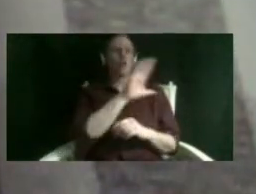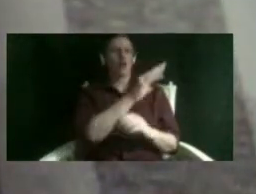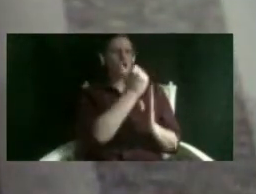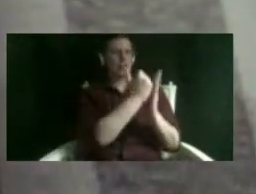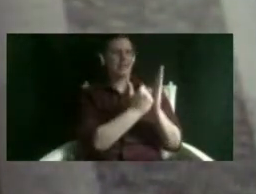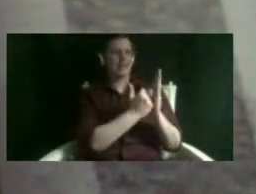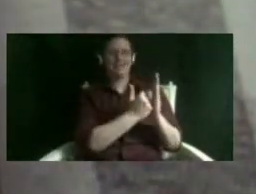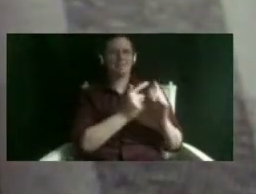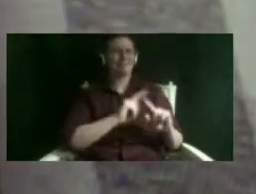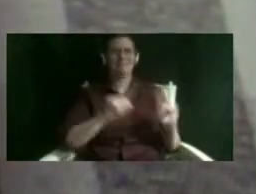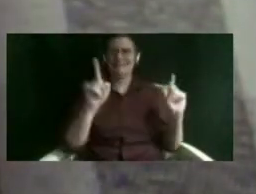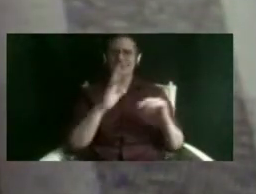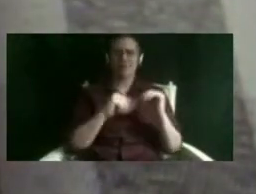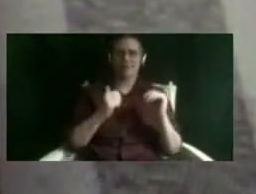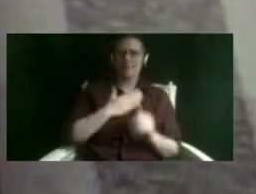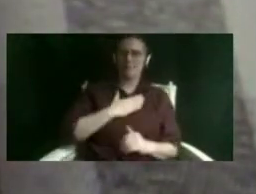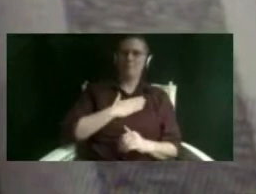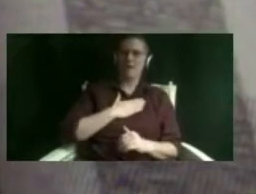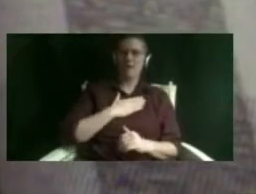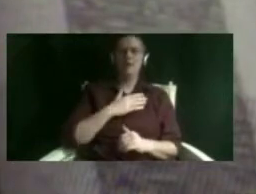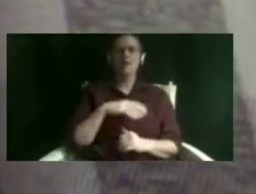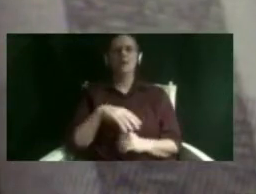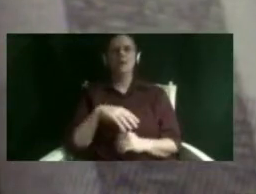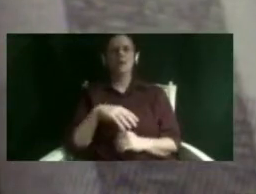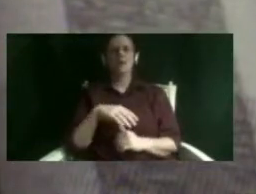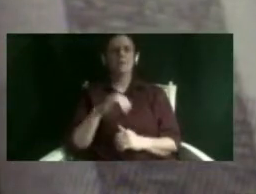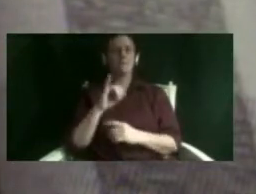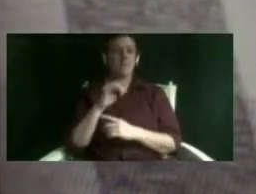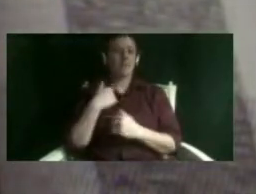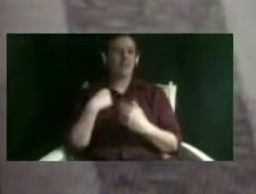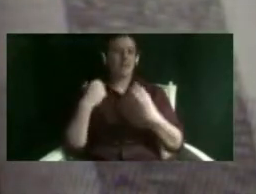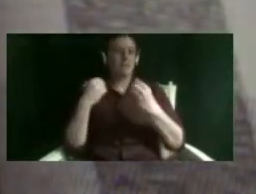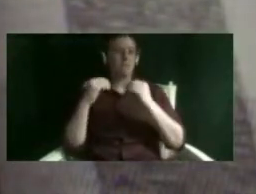if i would have had more conversations with other people who identified in that way i think i might